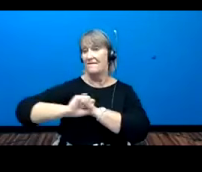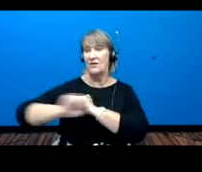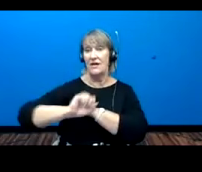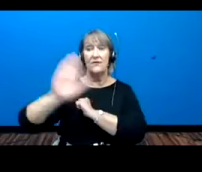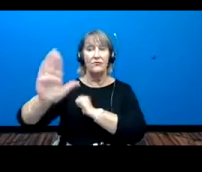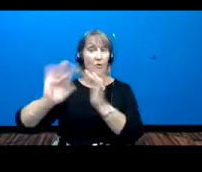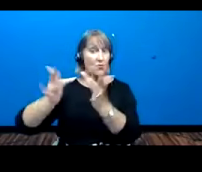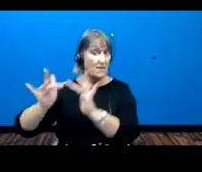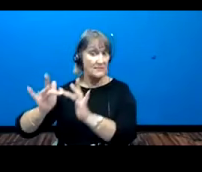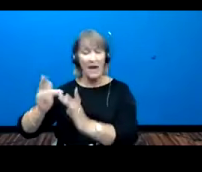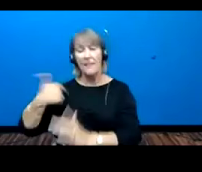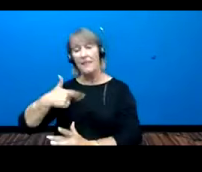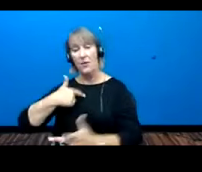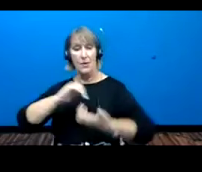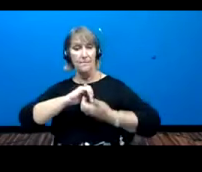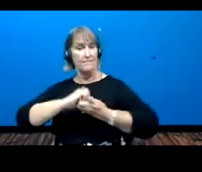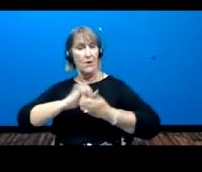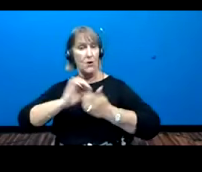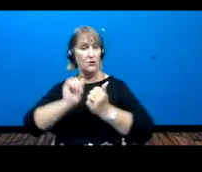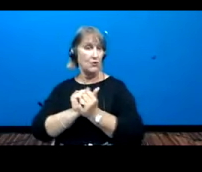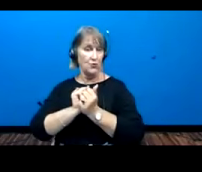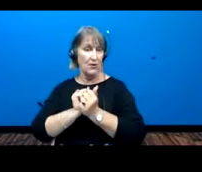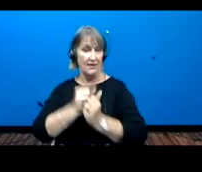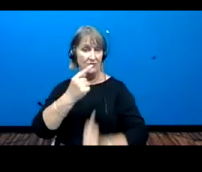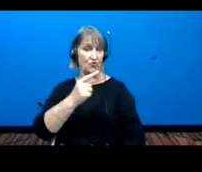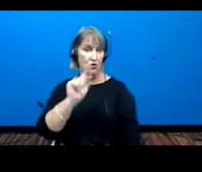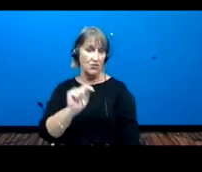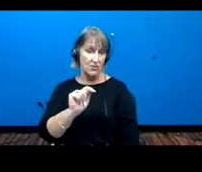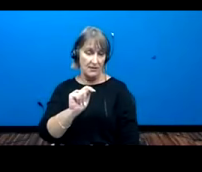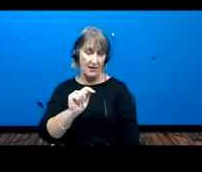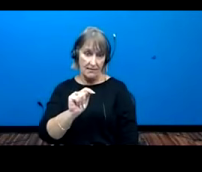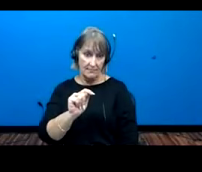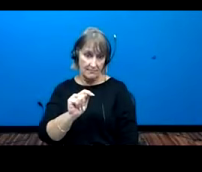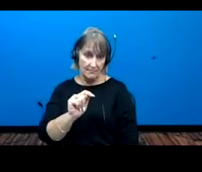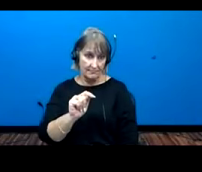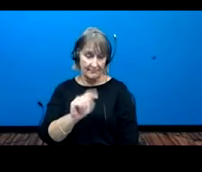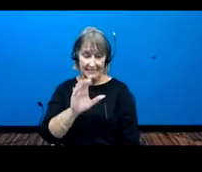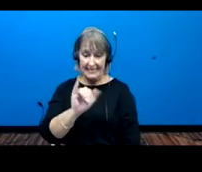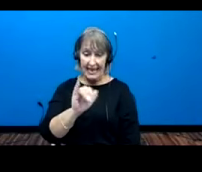within your organization, through all sorts of social media channels. We have a survey that we're going to be